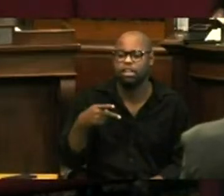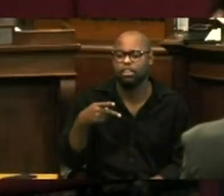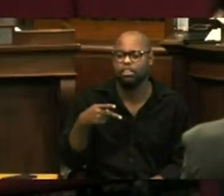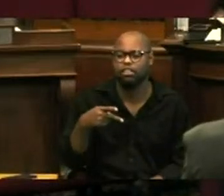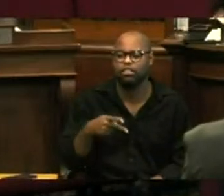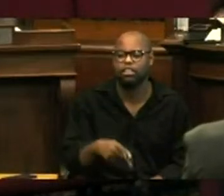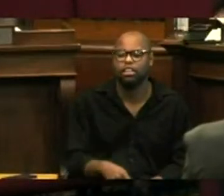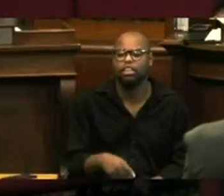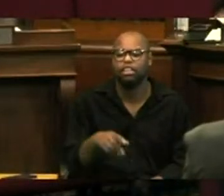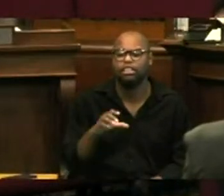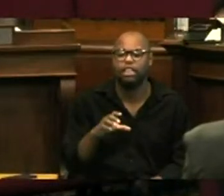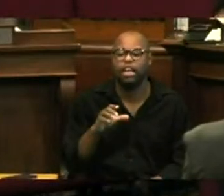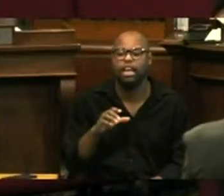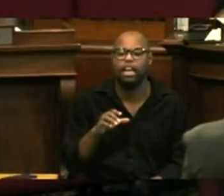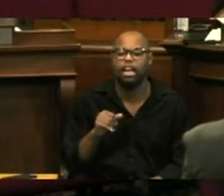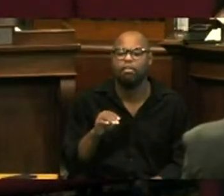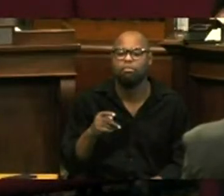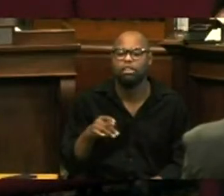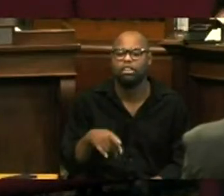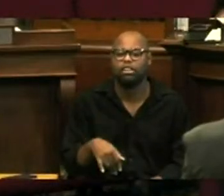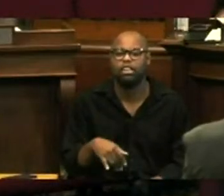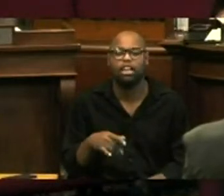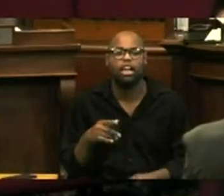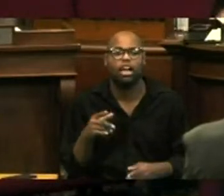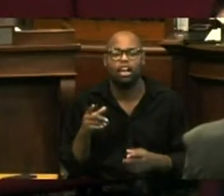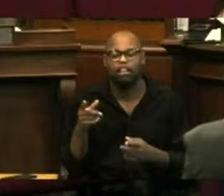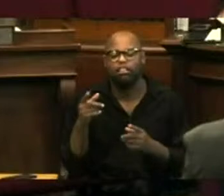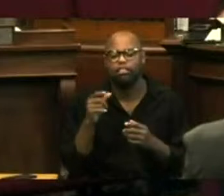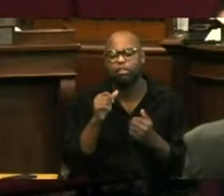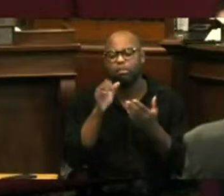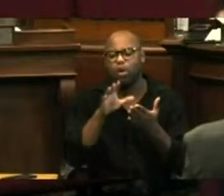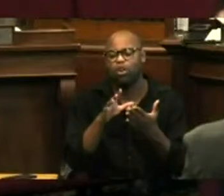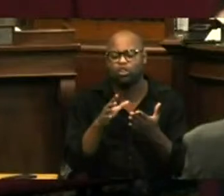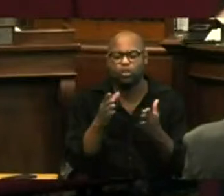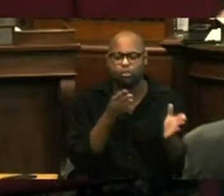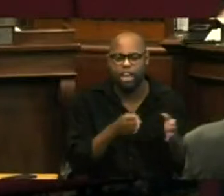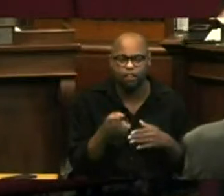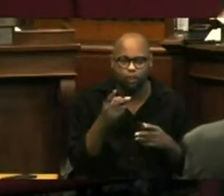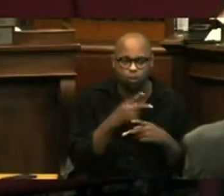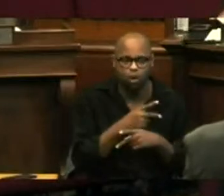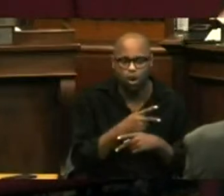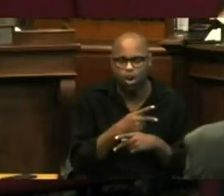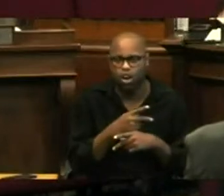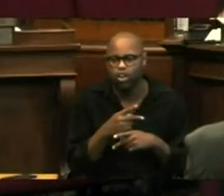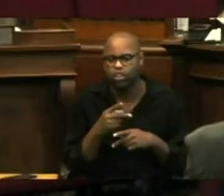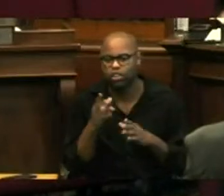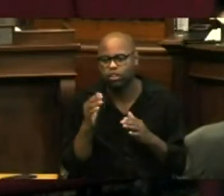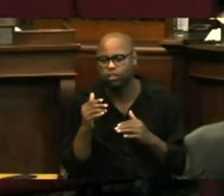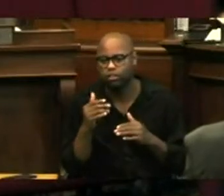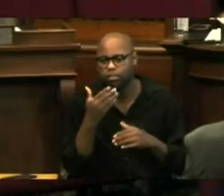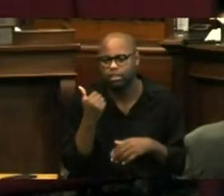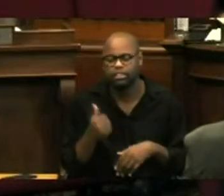in the CIP. I think we're taking